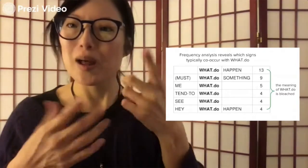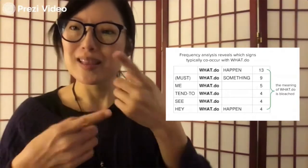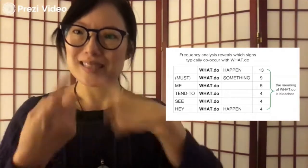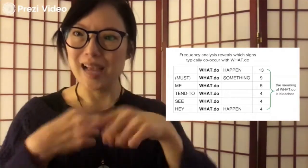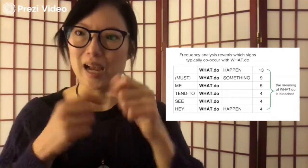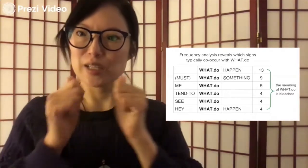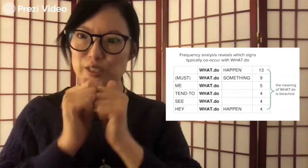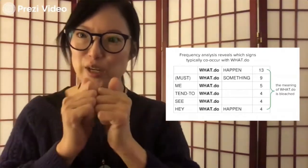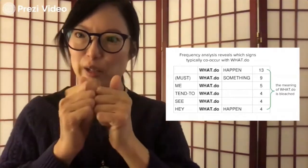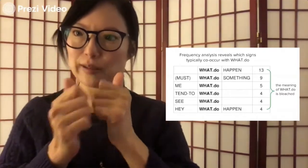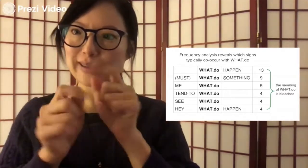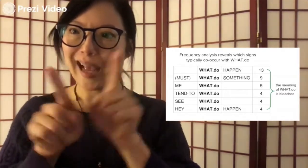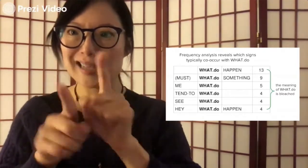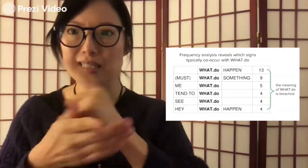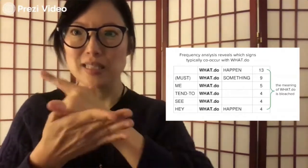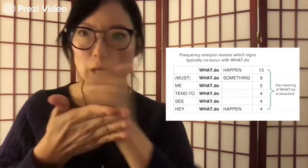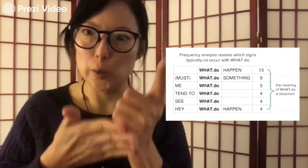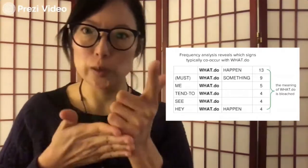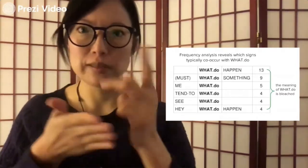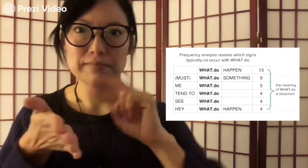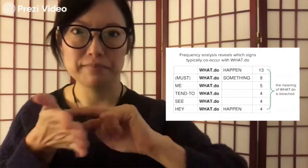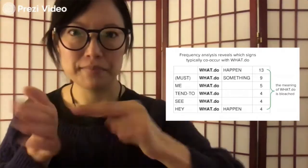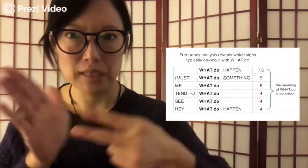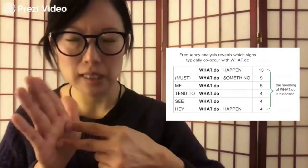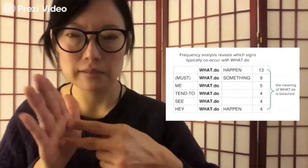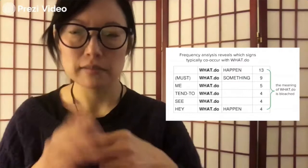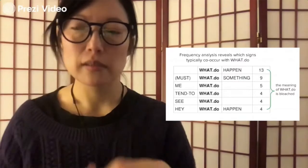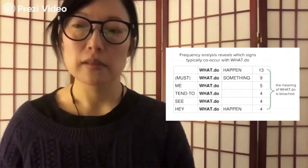signs, and what the signs produced together as a sequence